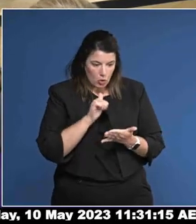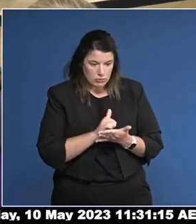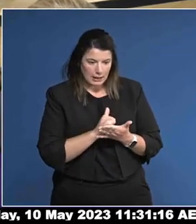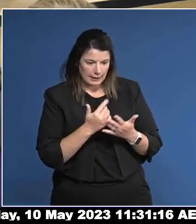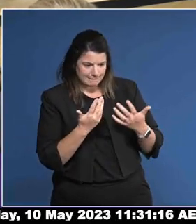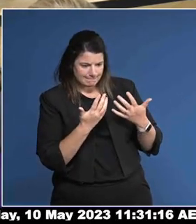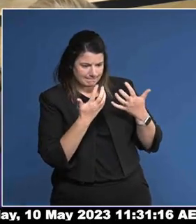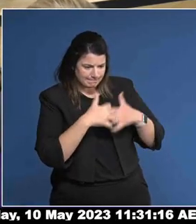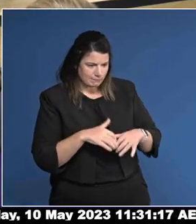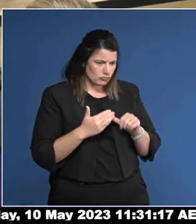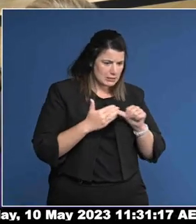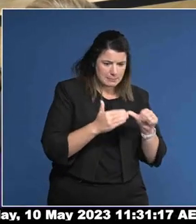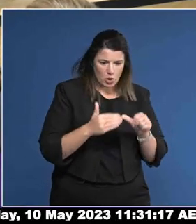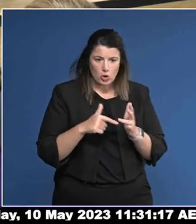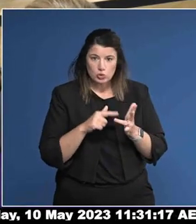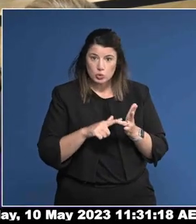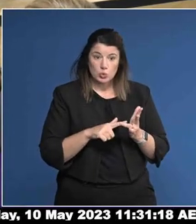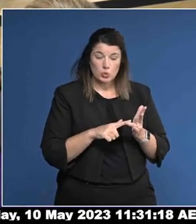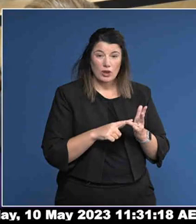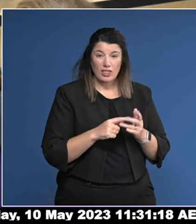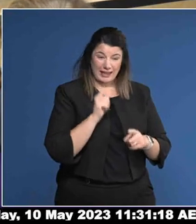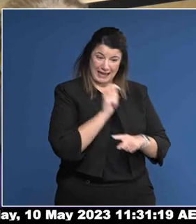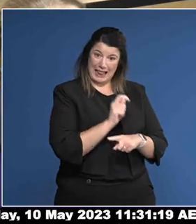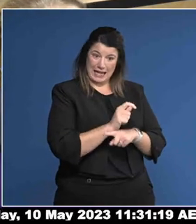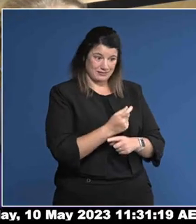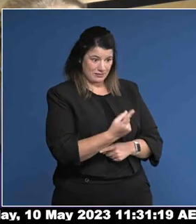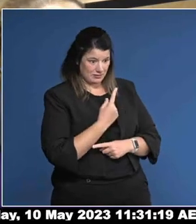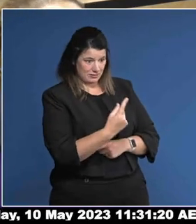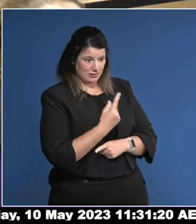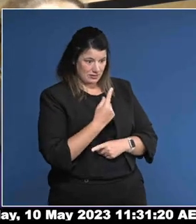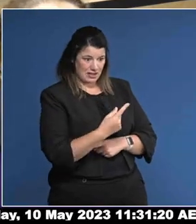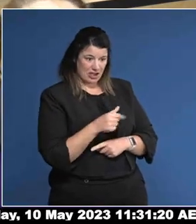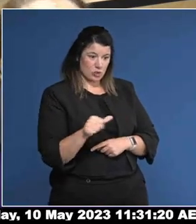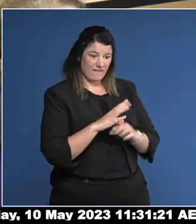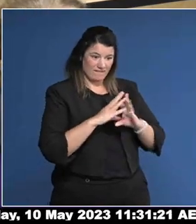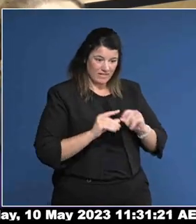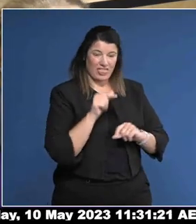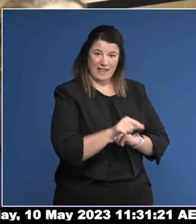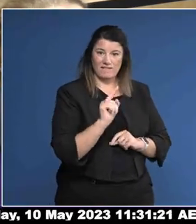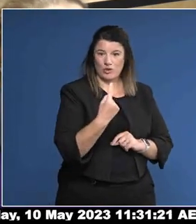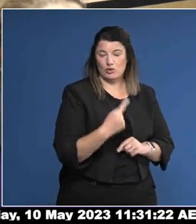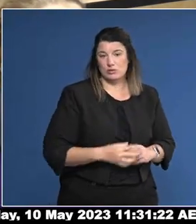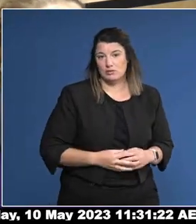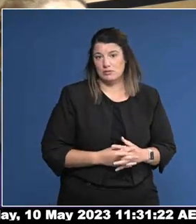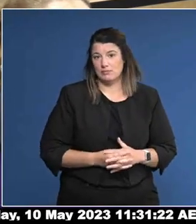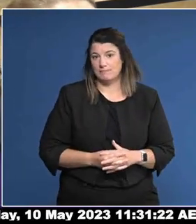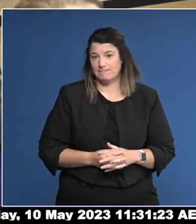child protection concerns as they were presented? Yes. MS MAHONY: Commissioner, they're all the questions that I have.